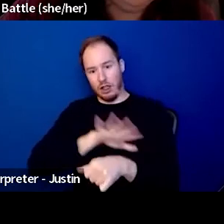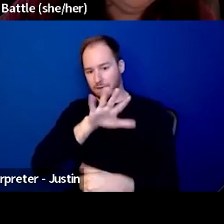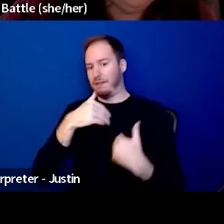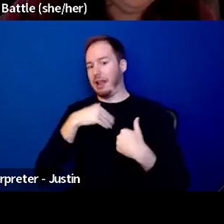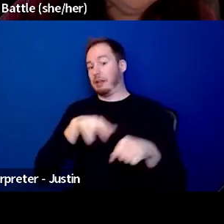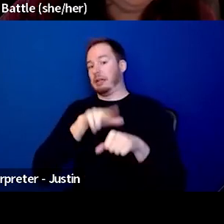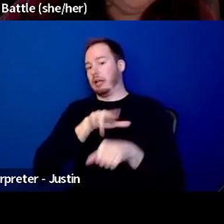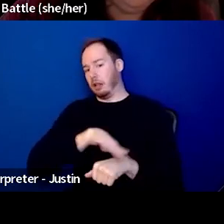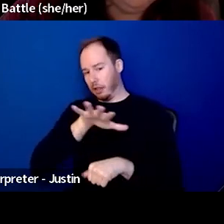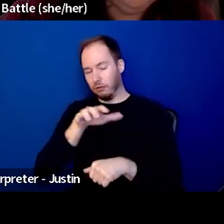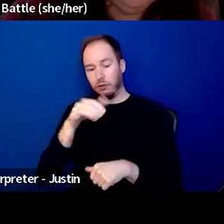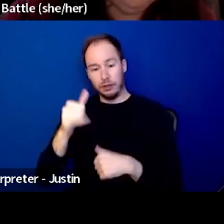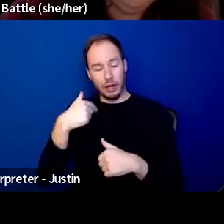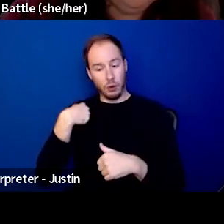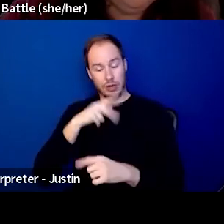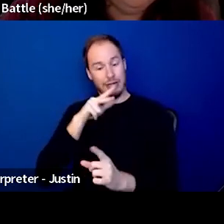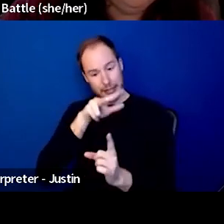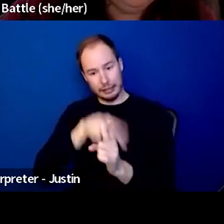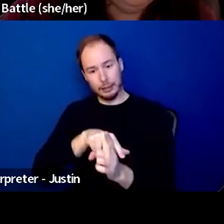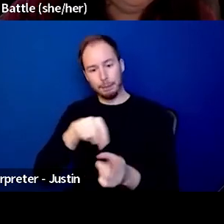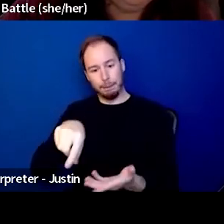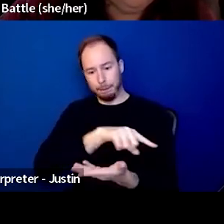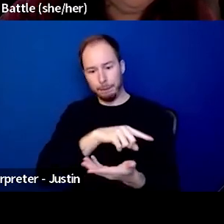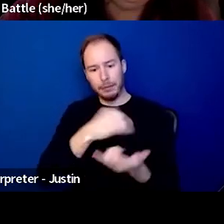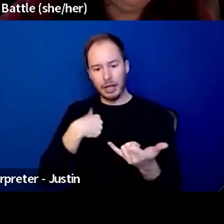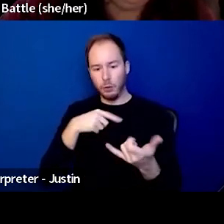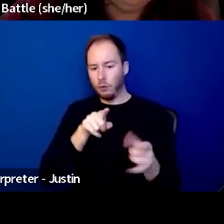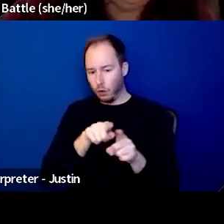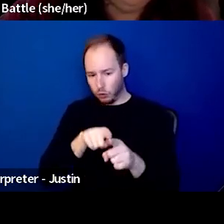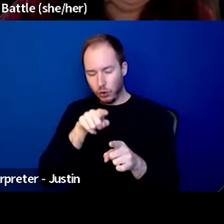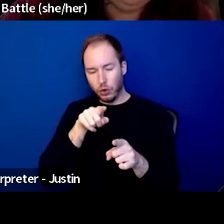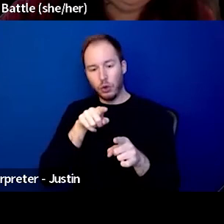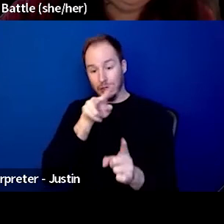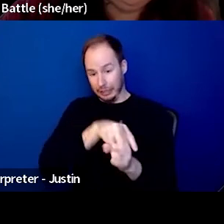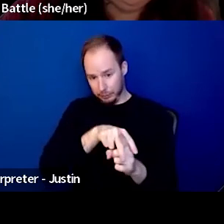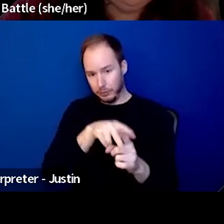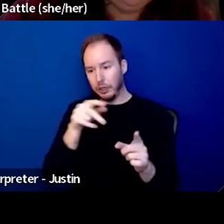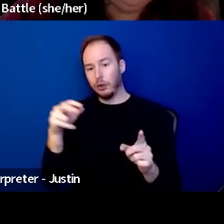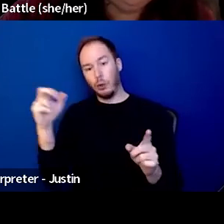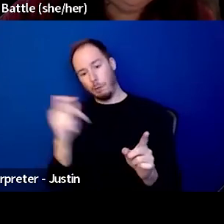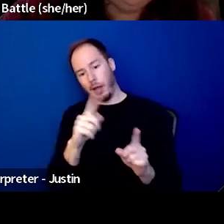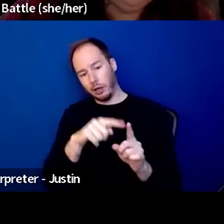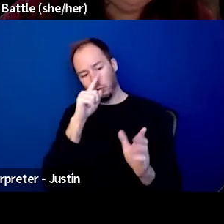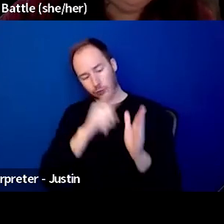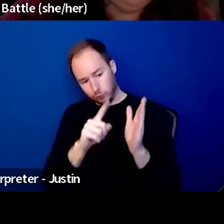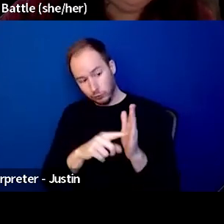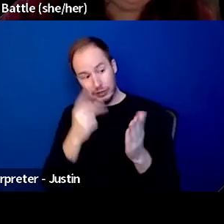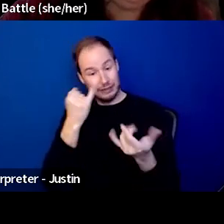And since implementing them, we've then done studies to determine whether or not those help, are effective.